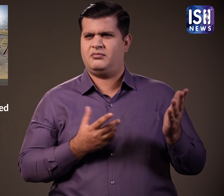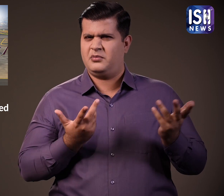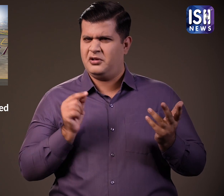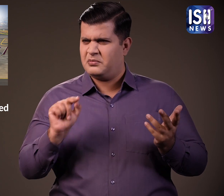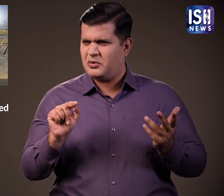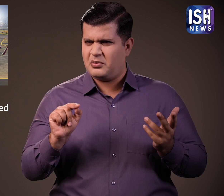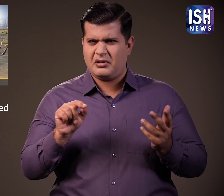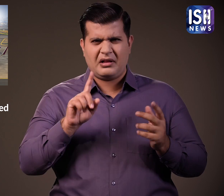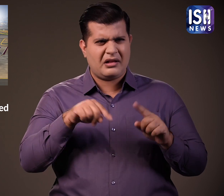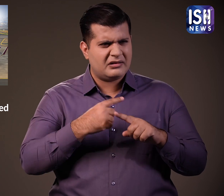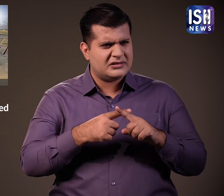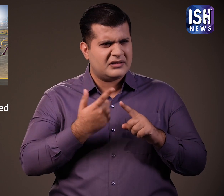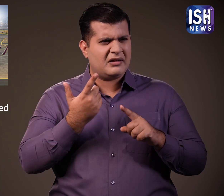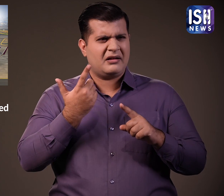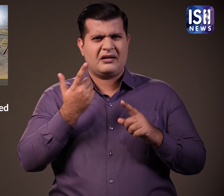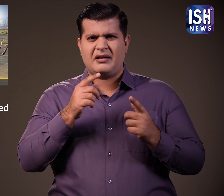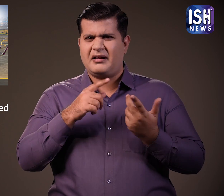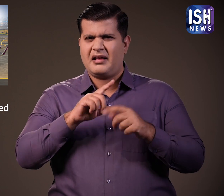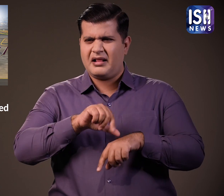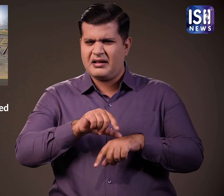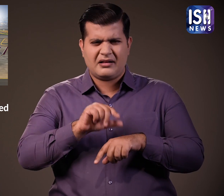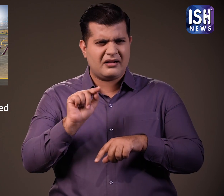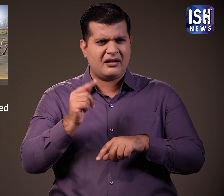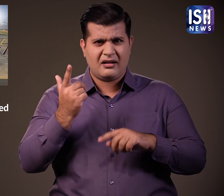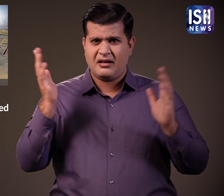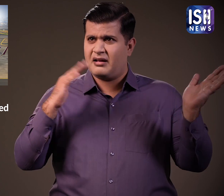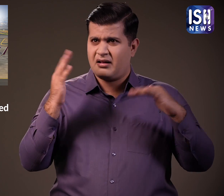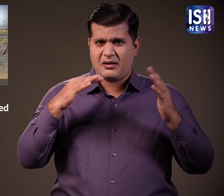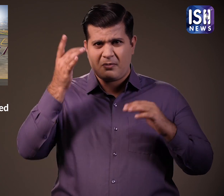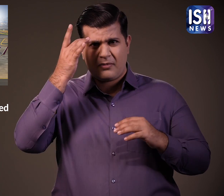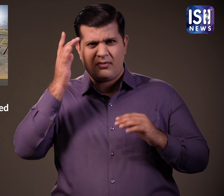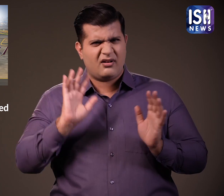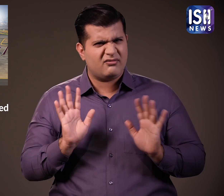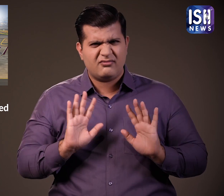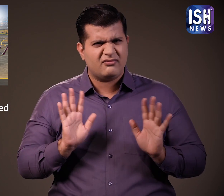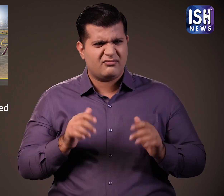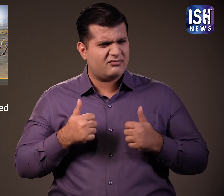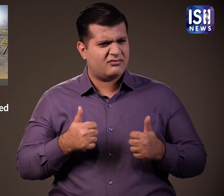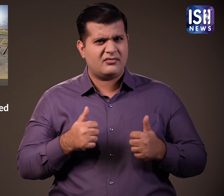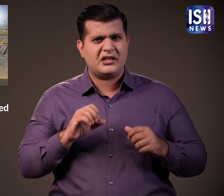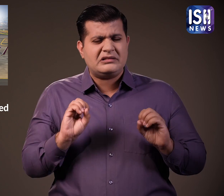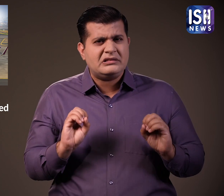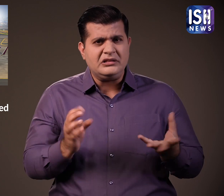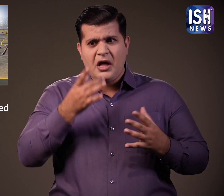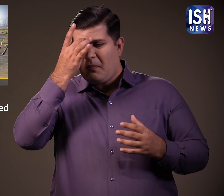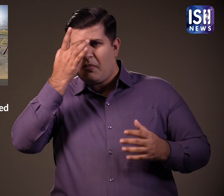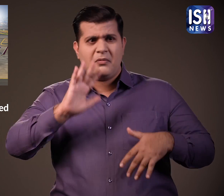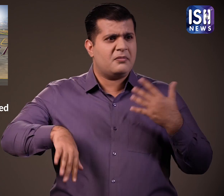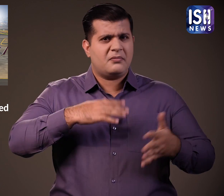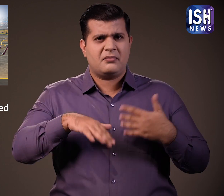Why are the flights delayed and cancelled? Is it because of the weather. No! So, what is the reason?